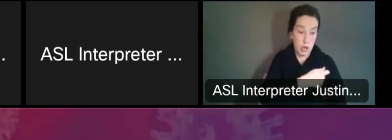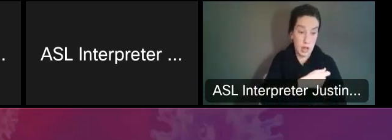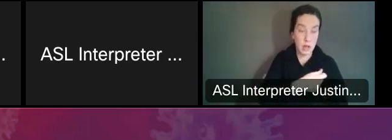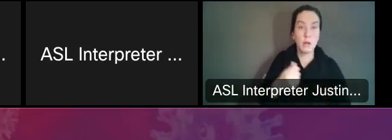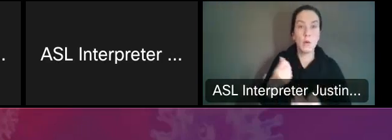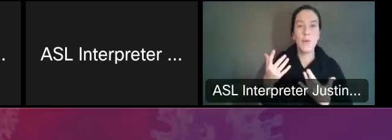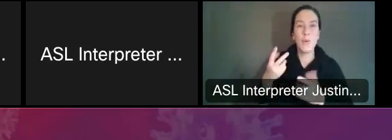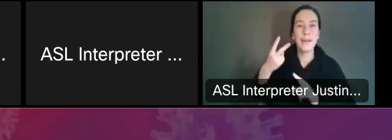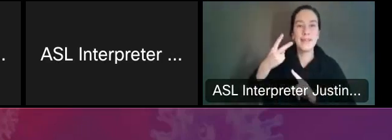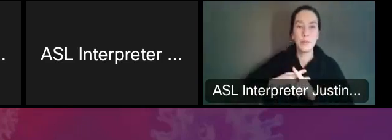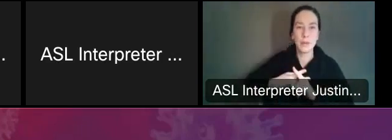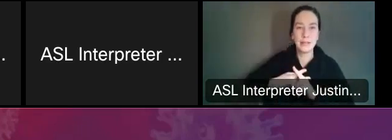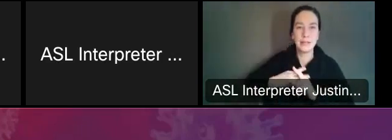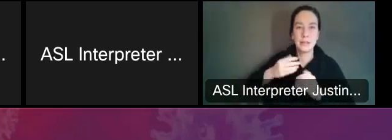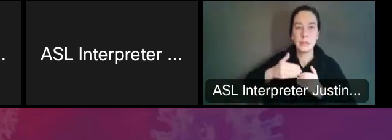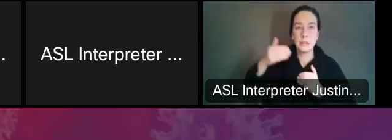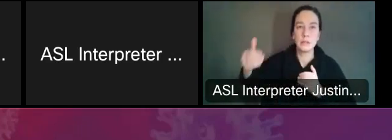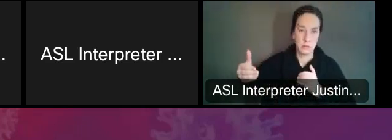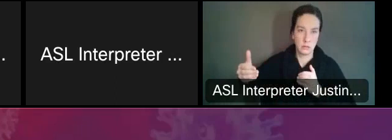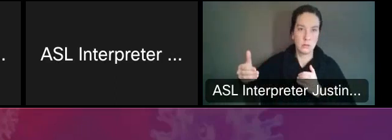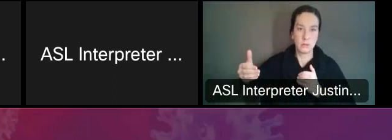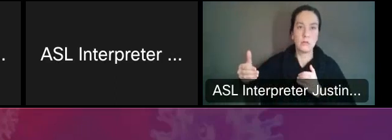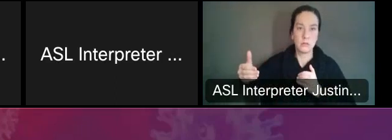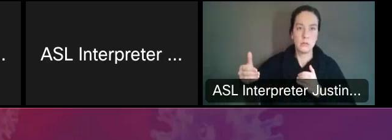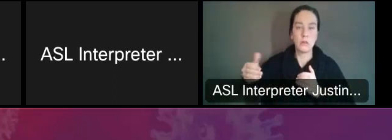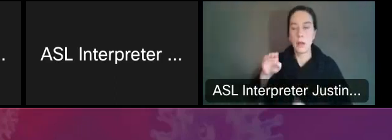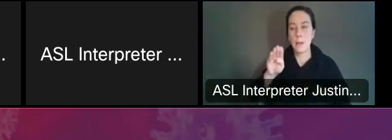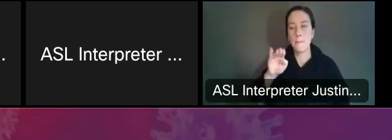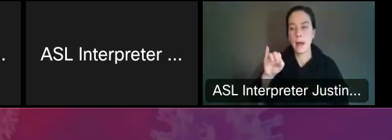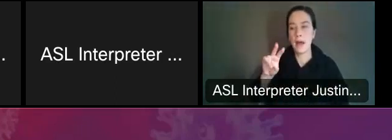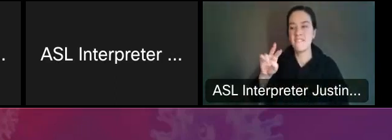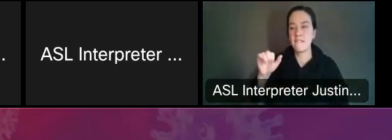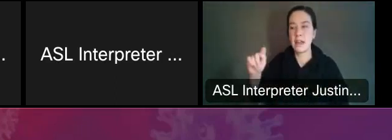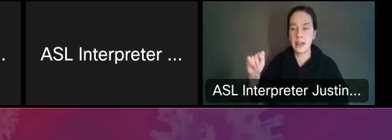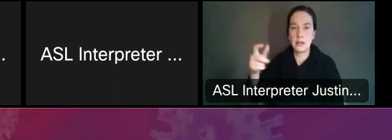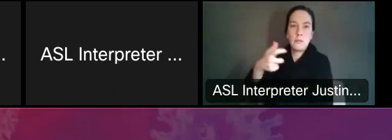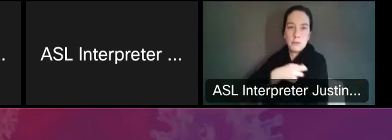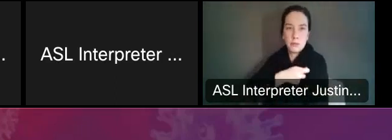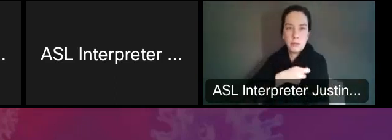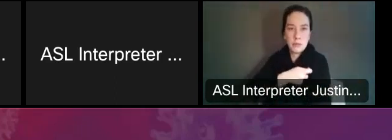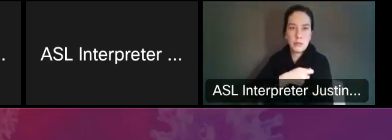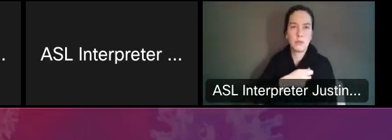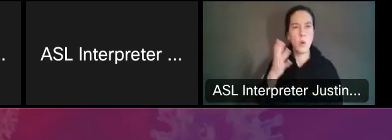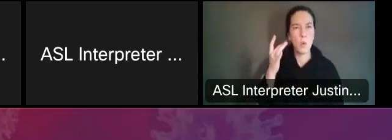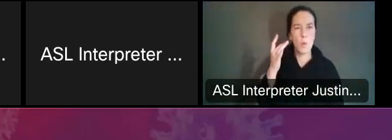Vaccine I violent booster it will work better and help the protection last longer.